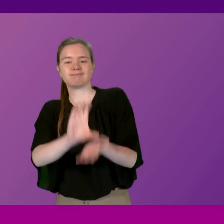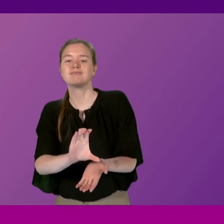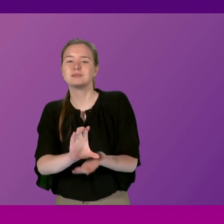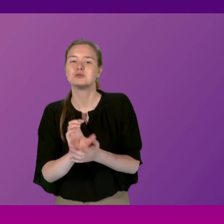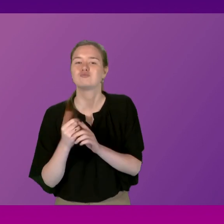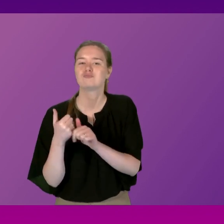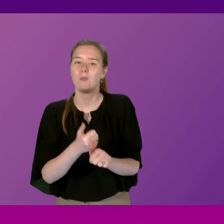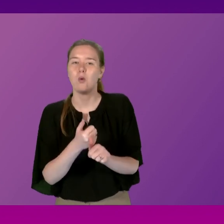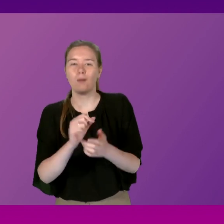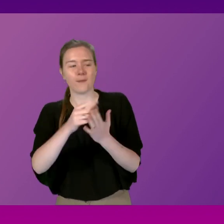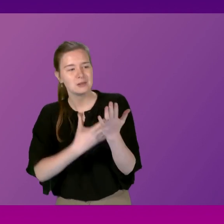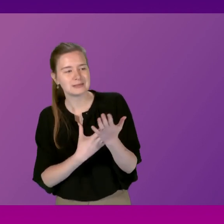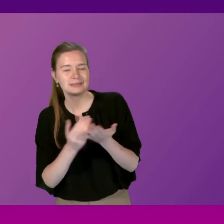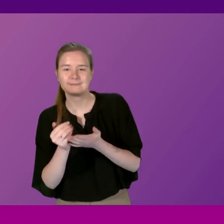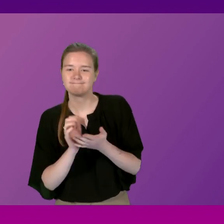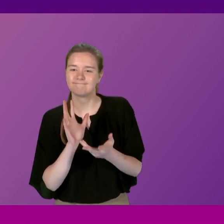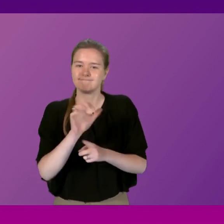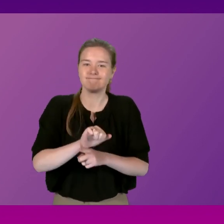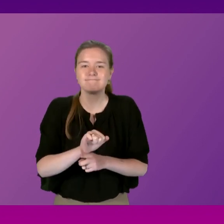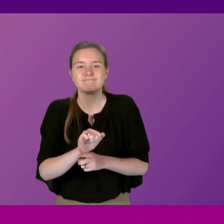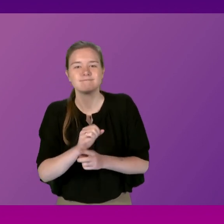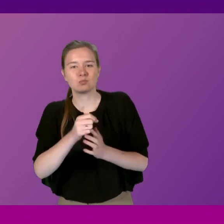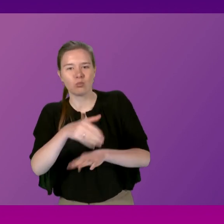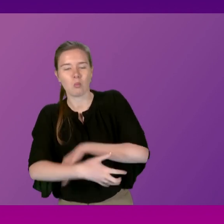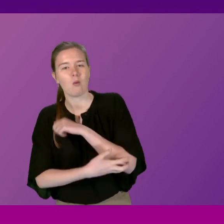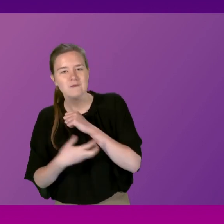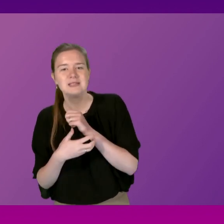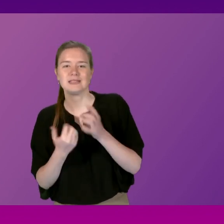tackle poverty and protect people, as far as possible, from the cost of living crisis.